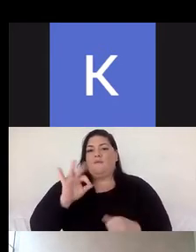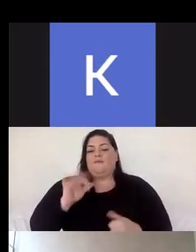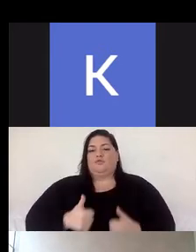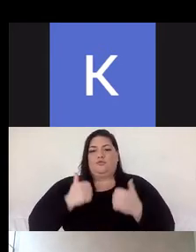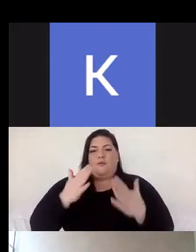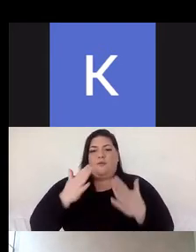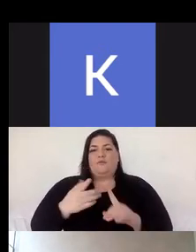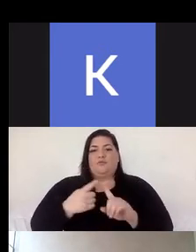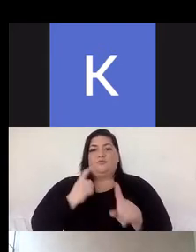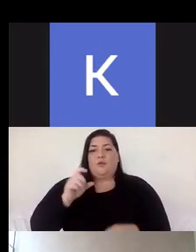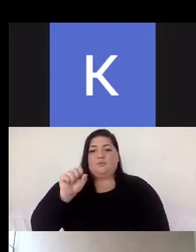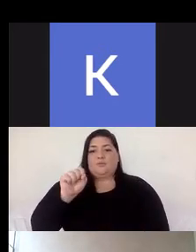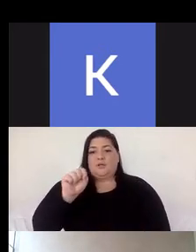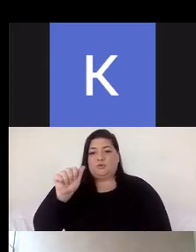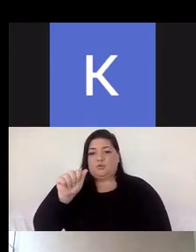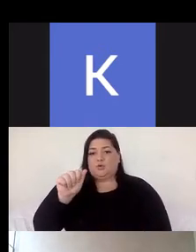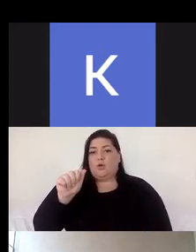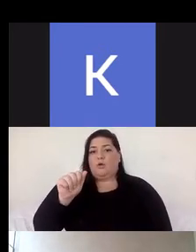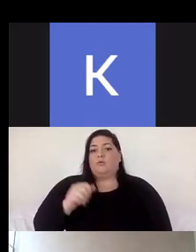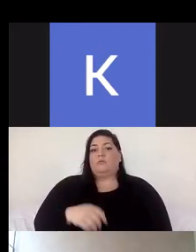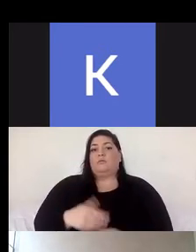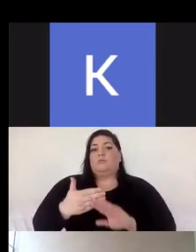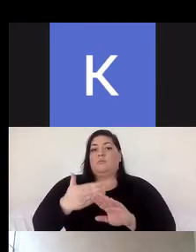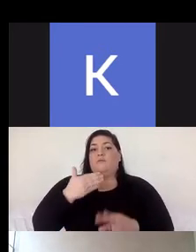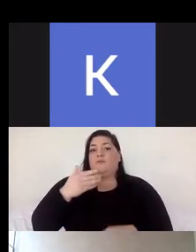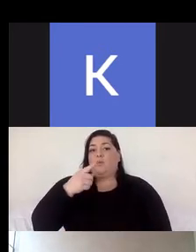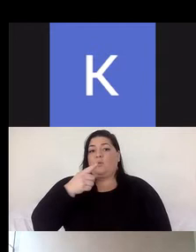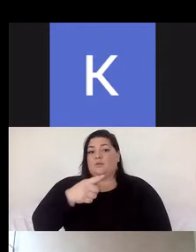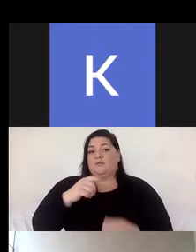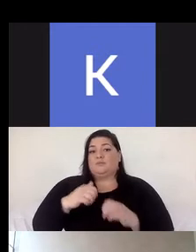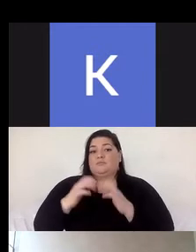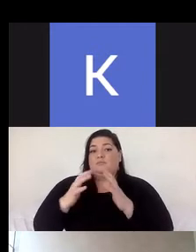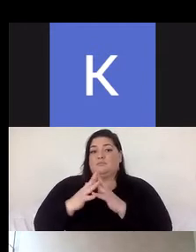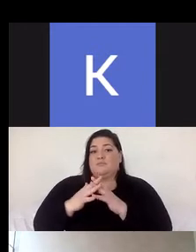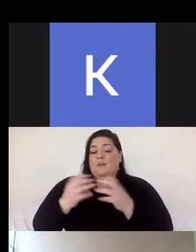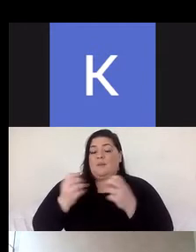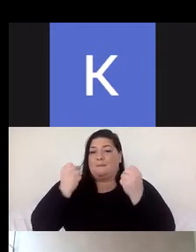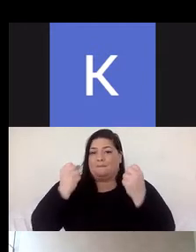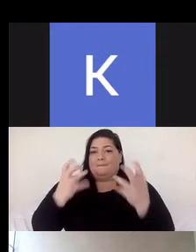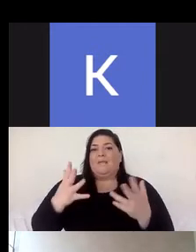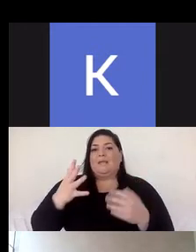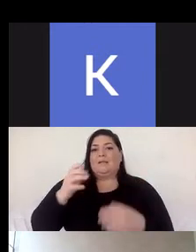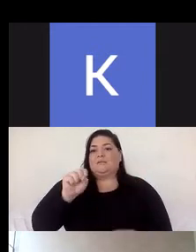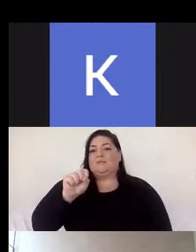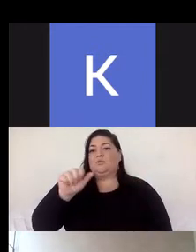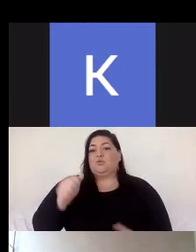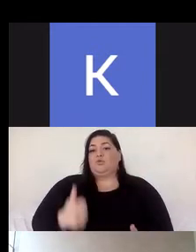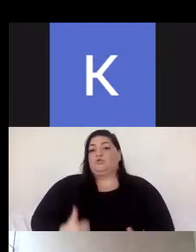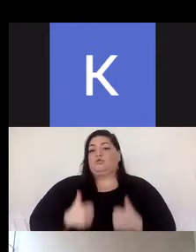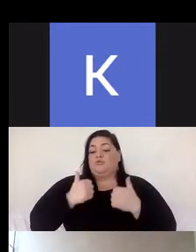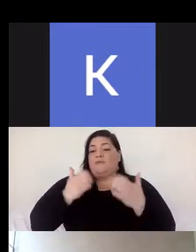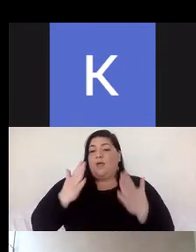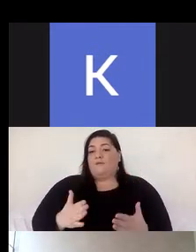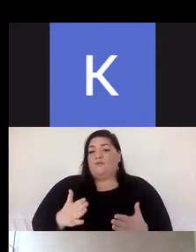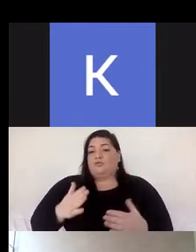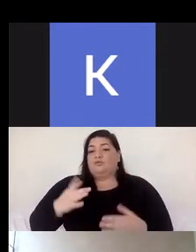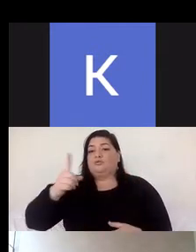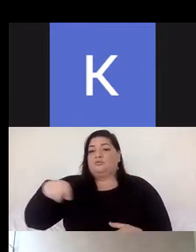Prior to the formation of SALI, many sexual assault survivors, particularly those who had experienced